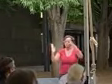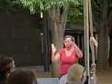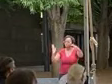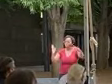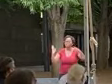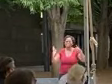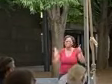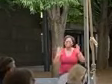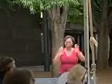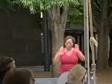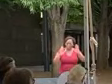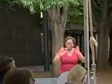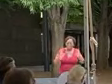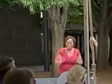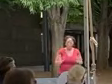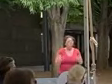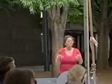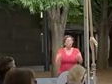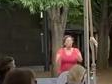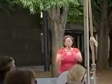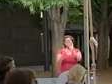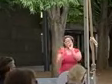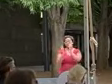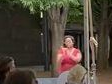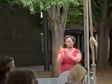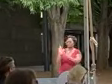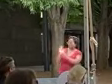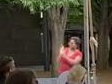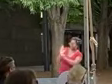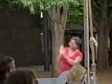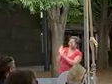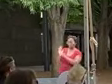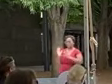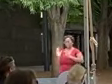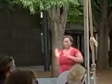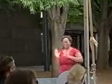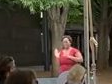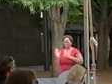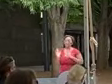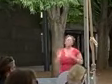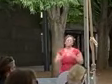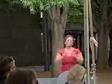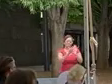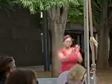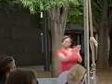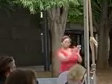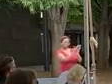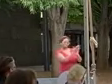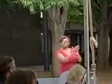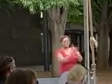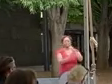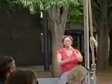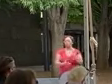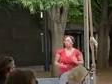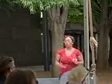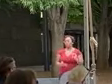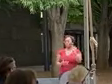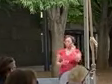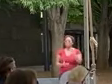She has written a beautiful description of her life to date and a beautiful cover photo as well.